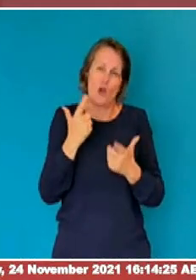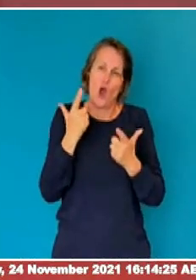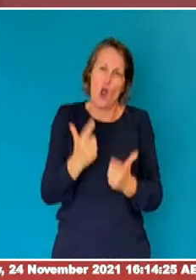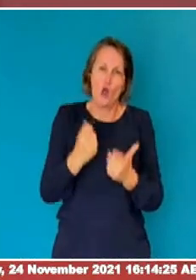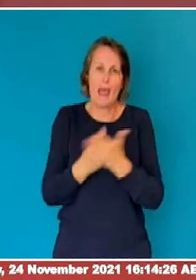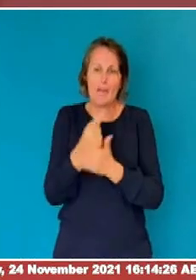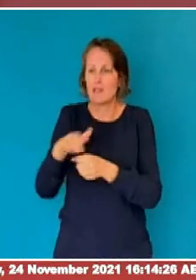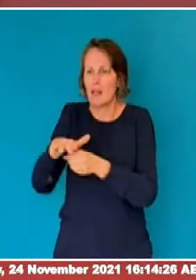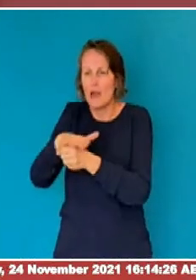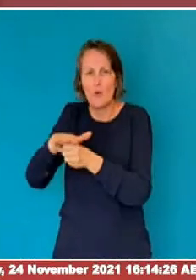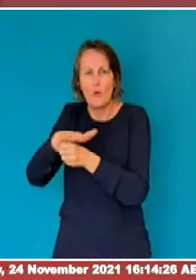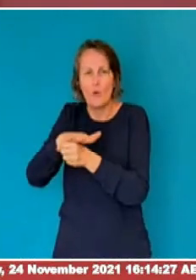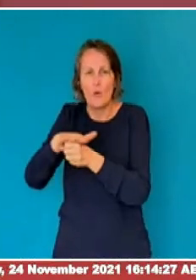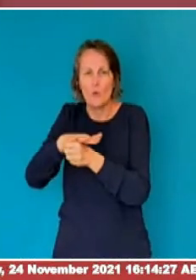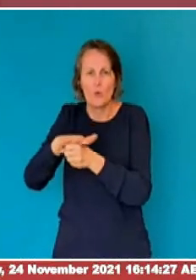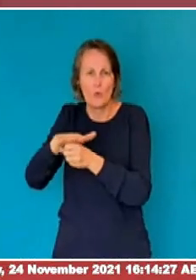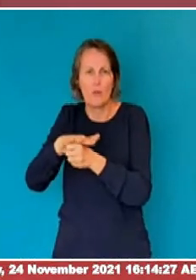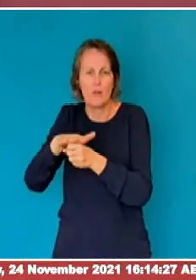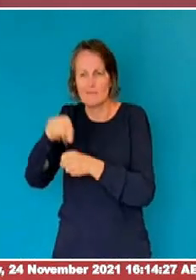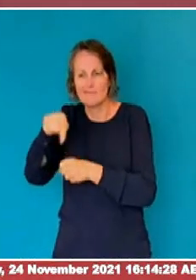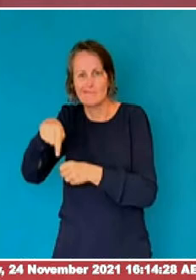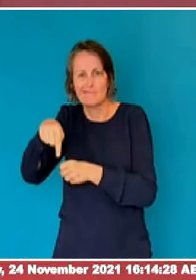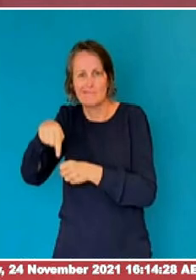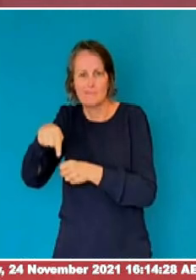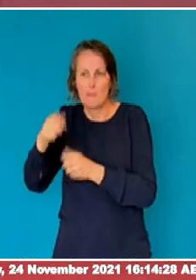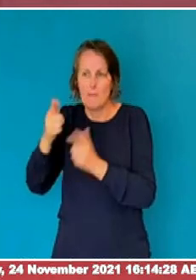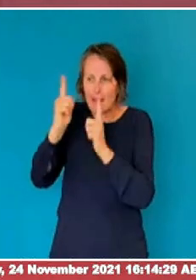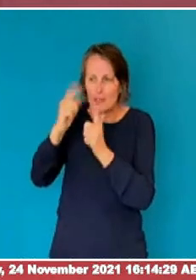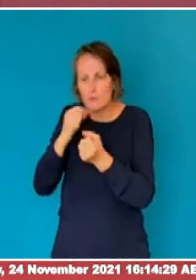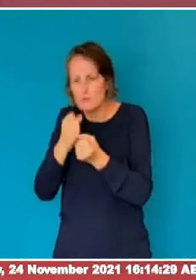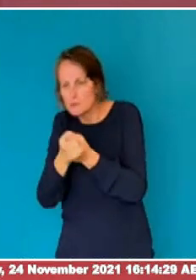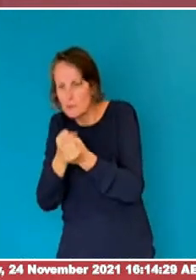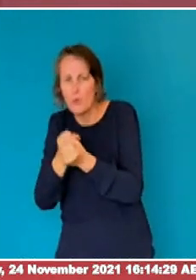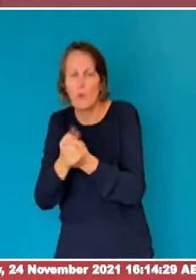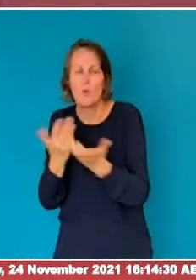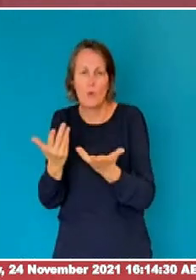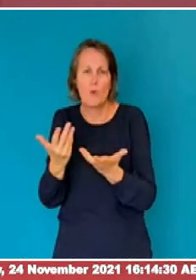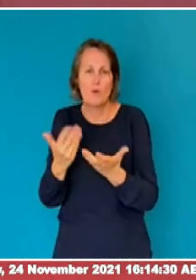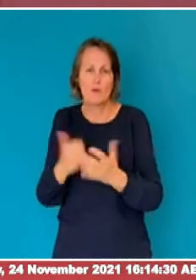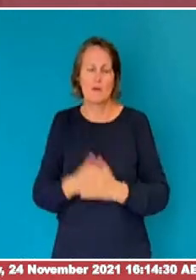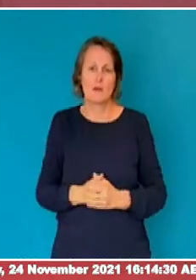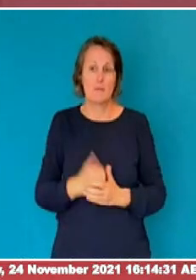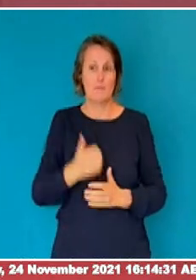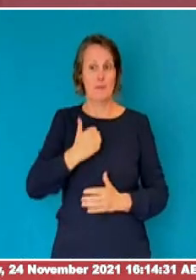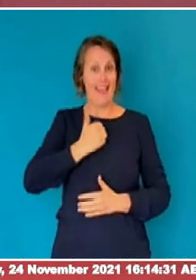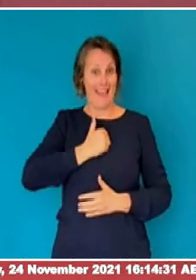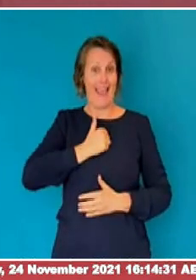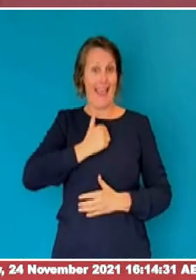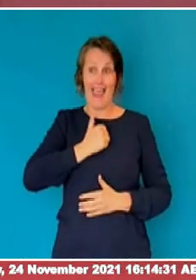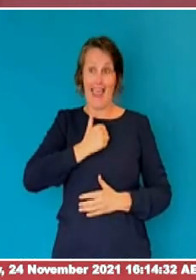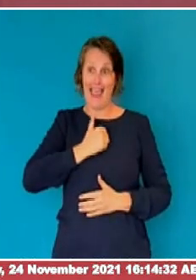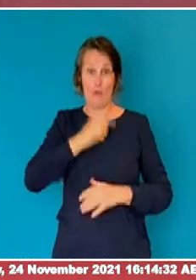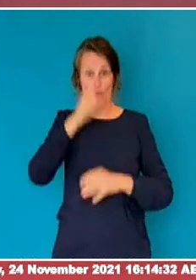people. But certainly our approach is to provide every employee with the level of